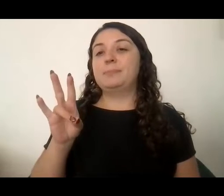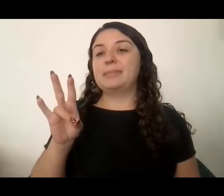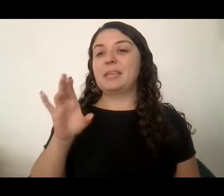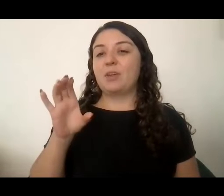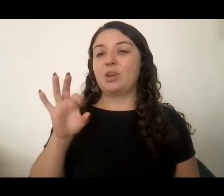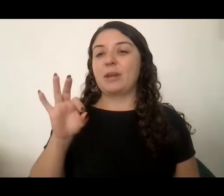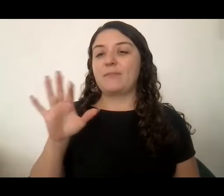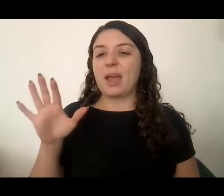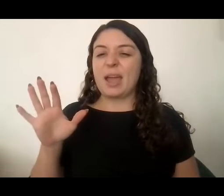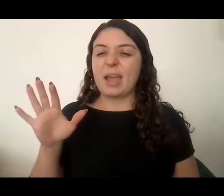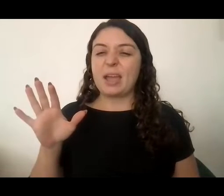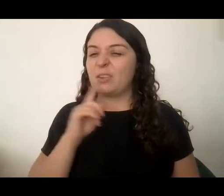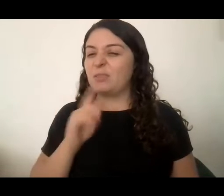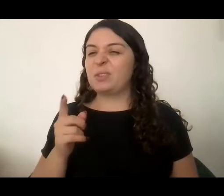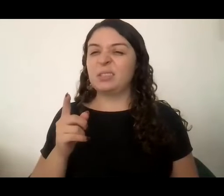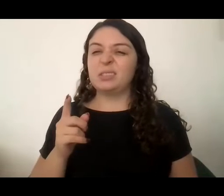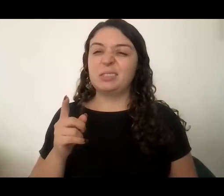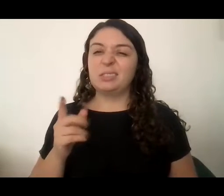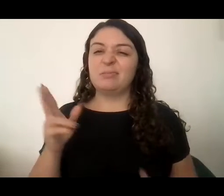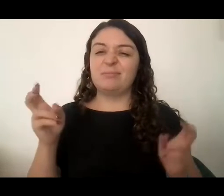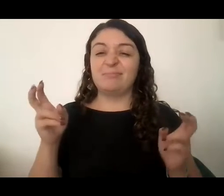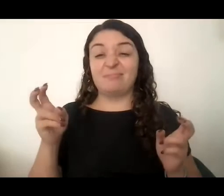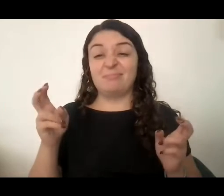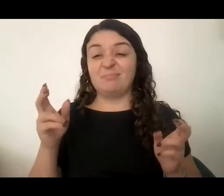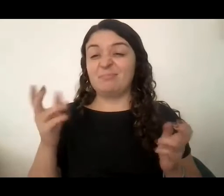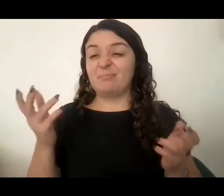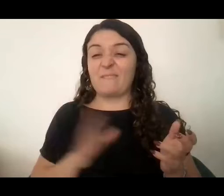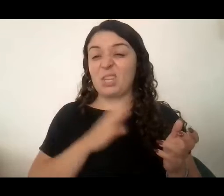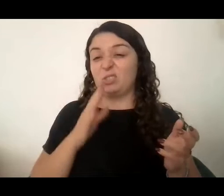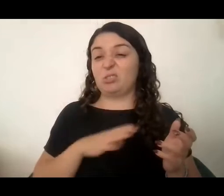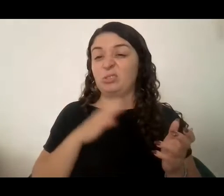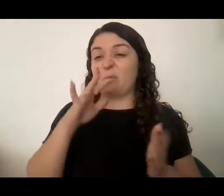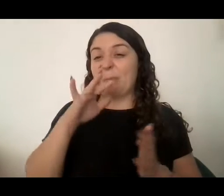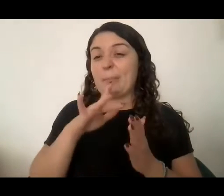just like an official blank piece of paper, best way I can describe it. Literally, it's just like